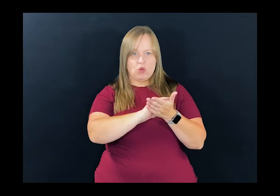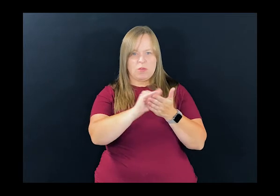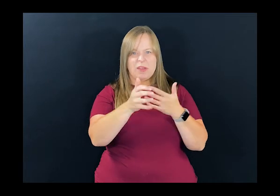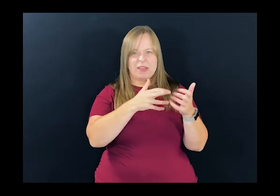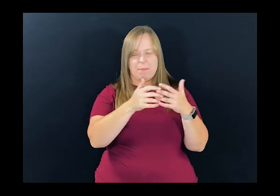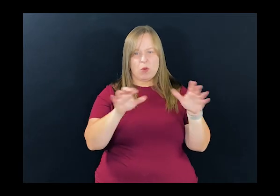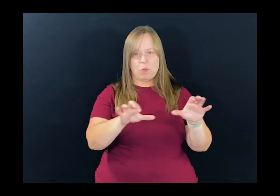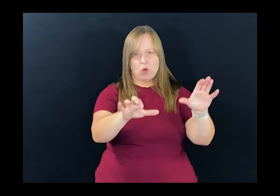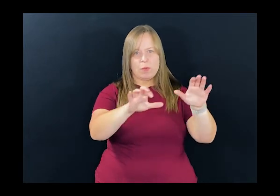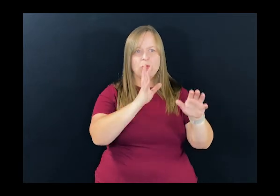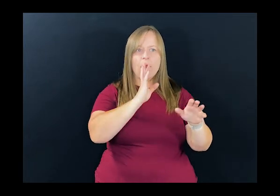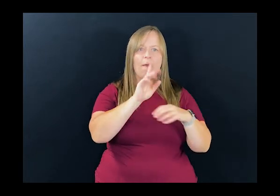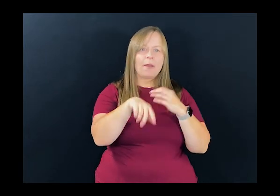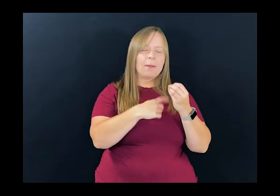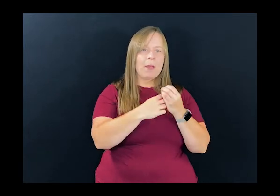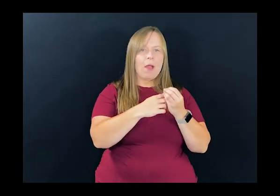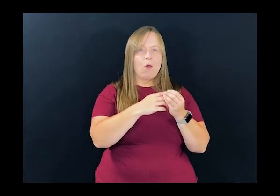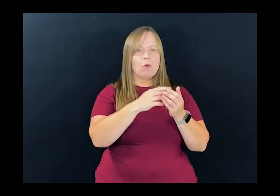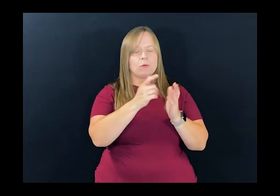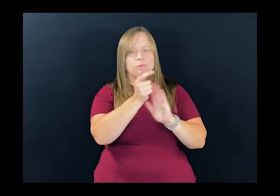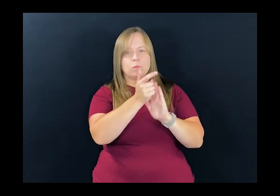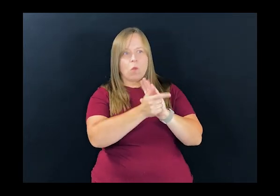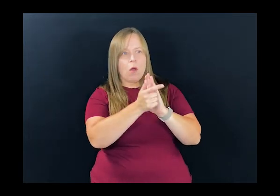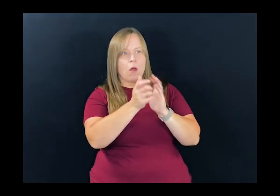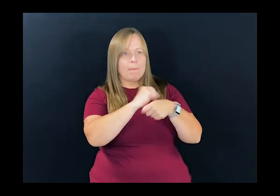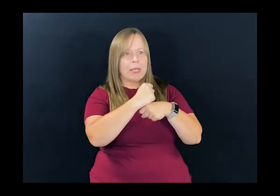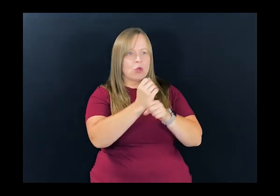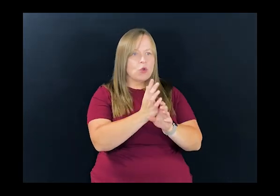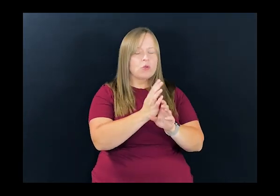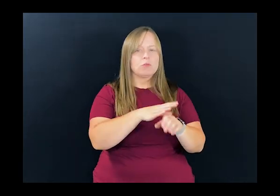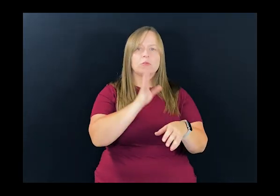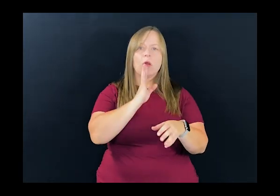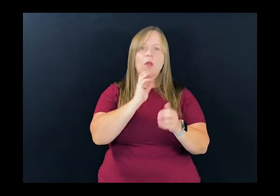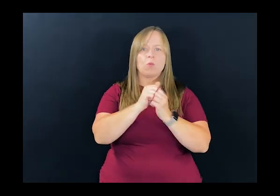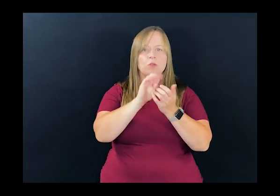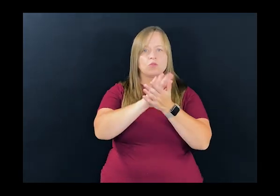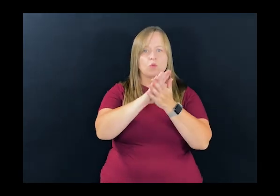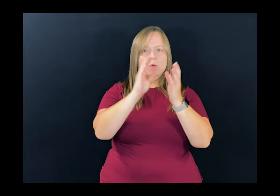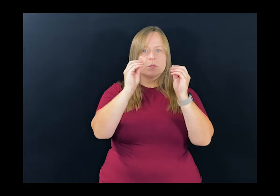no matter what I'm doing, whether I'm talking to legislators, or I'm talking to school teachers